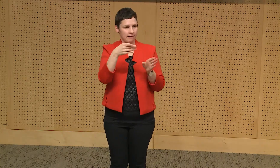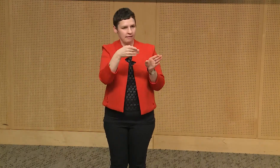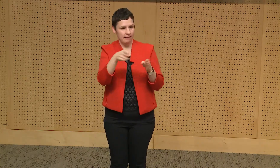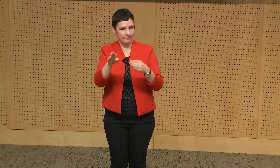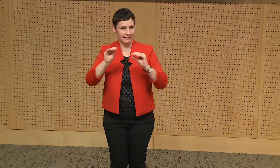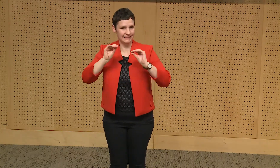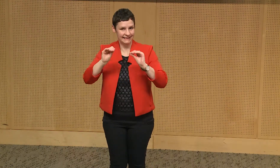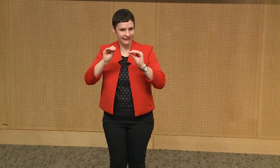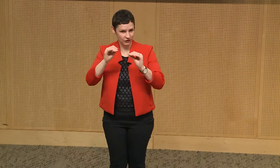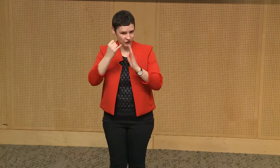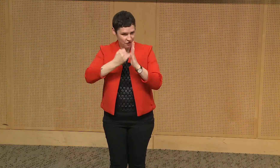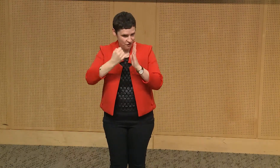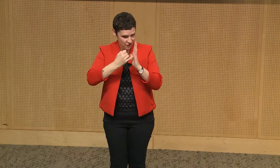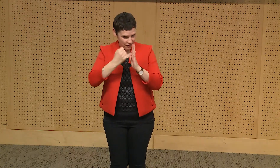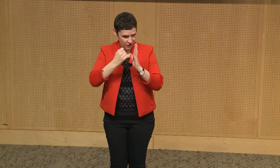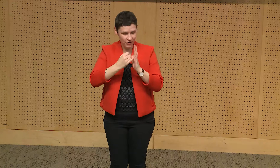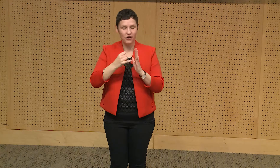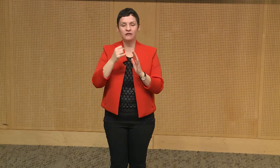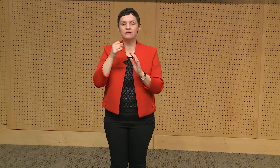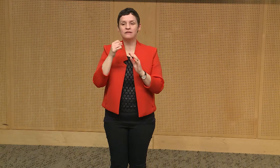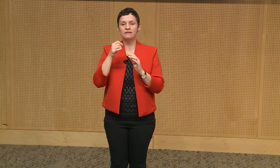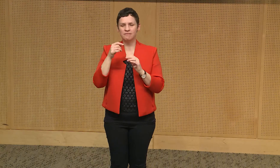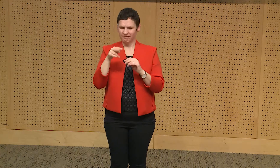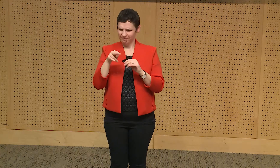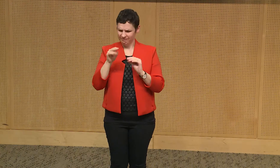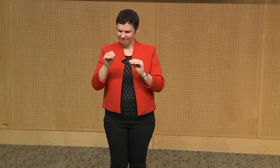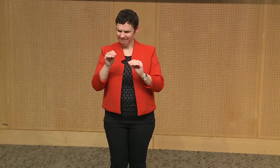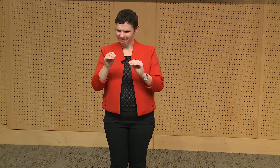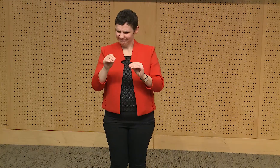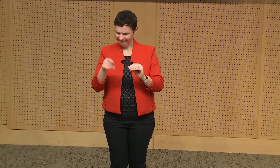In 2005, he started teaching art.